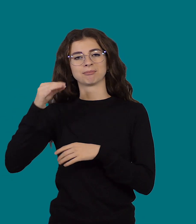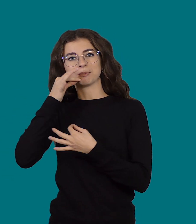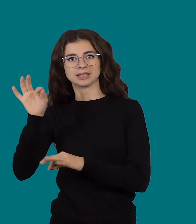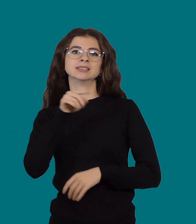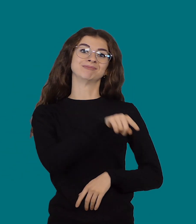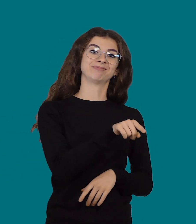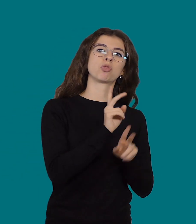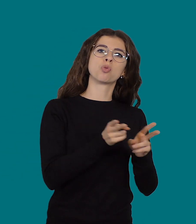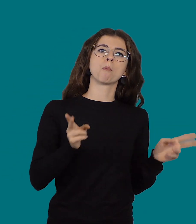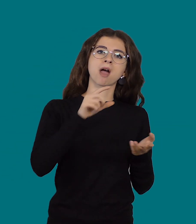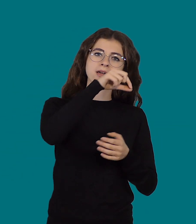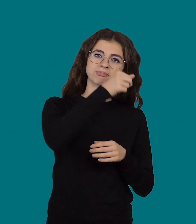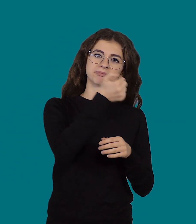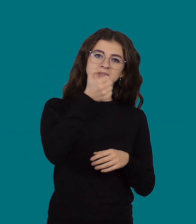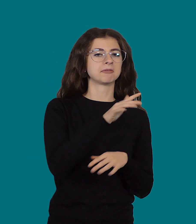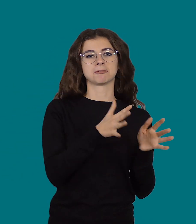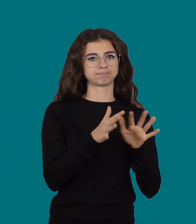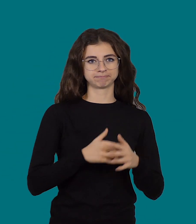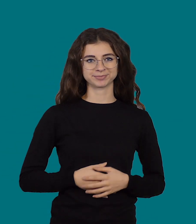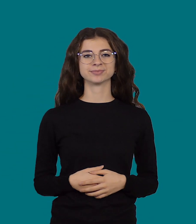which is better than a normal pipette.